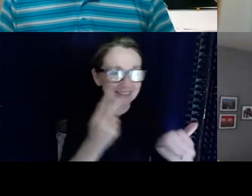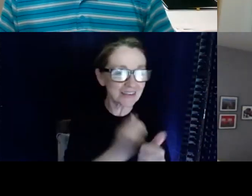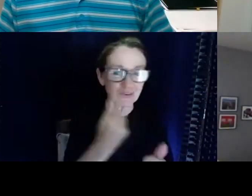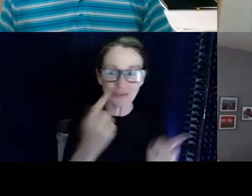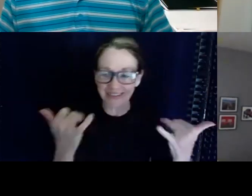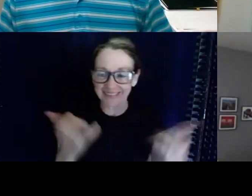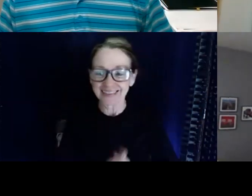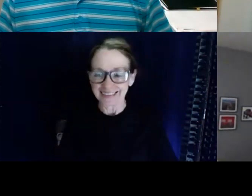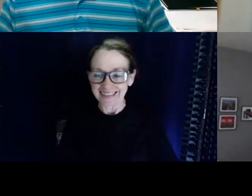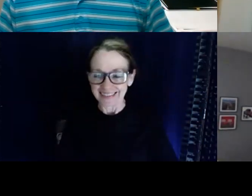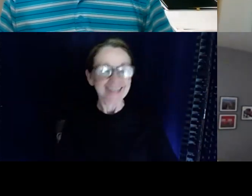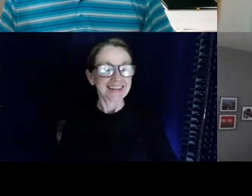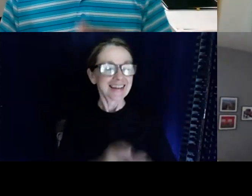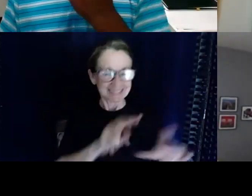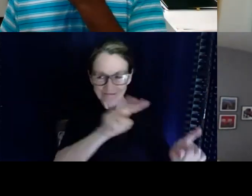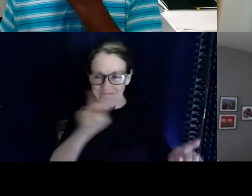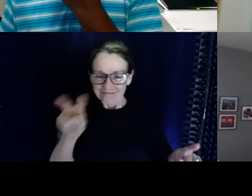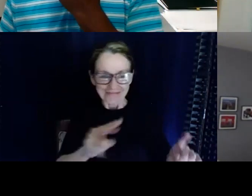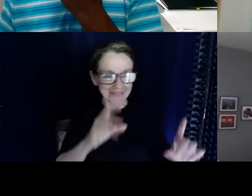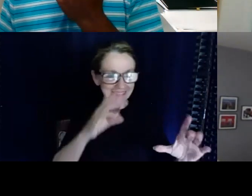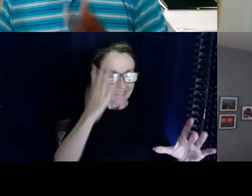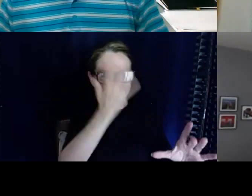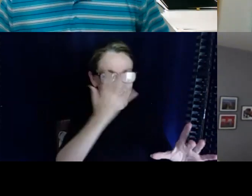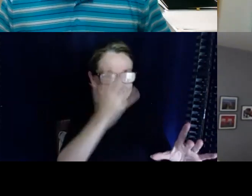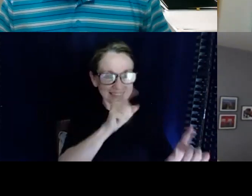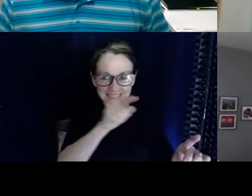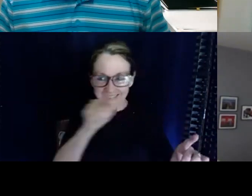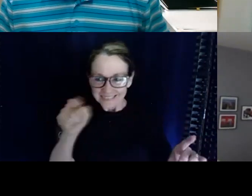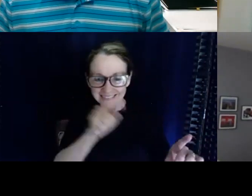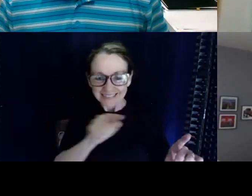EARNEST, DO YOU MIND IF YOU CAN STOP SHARING FOR ONE MINUTE?